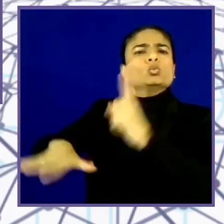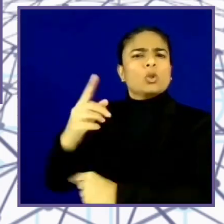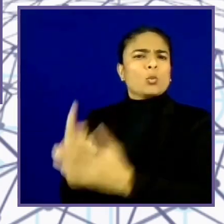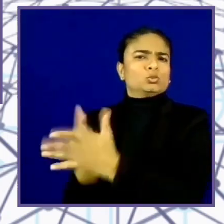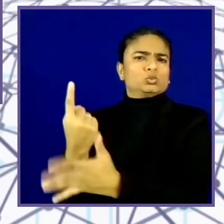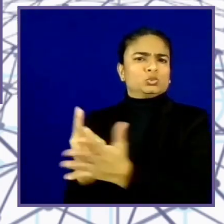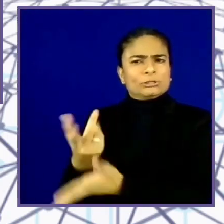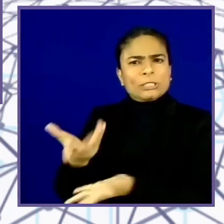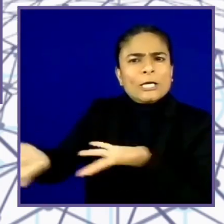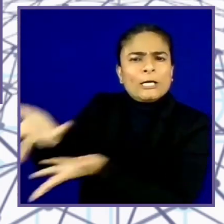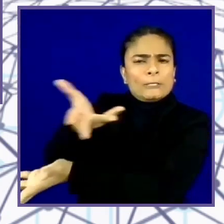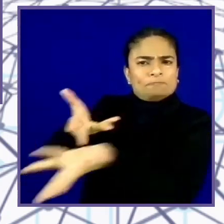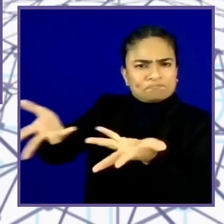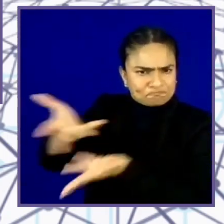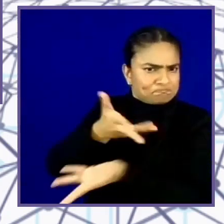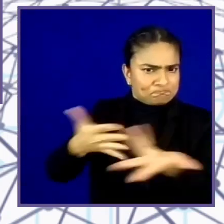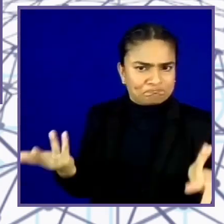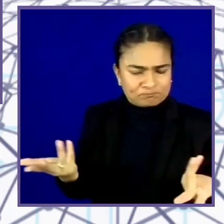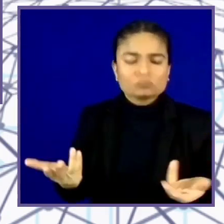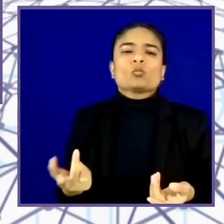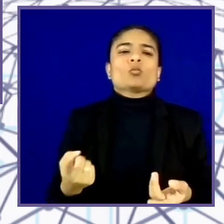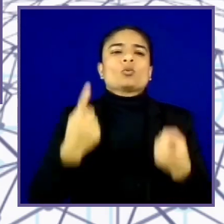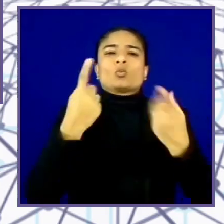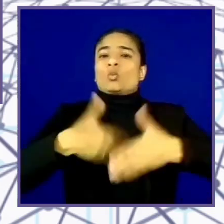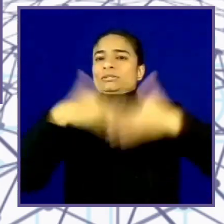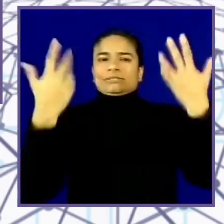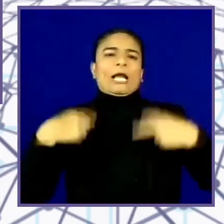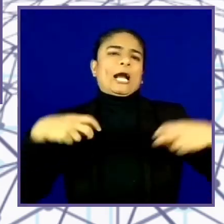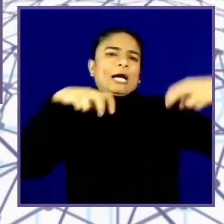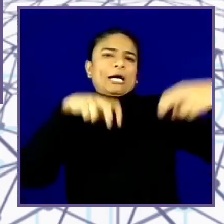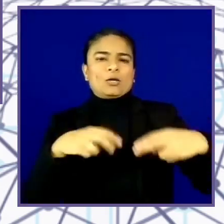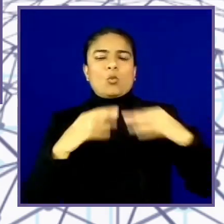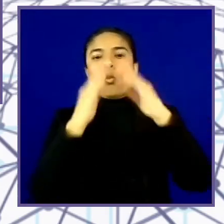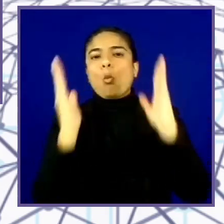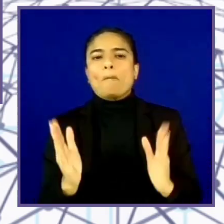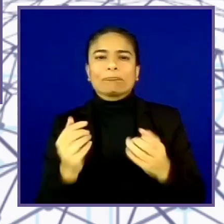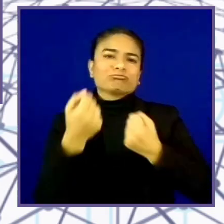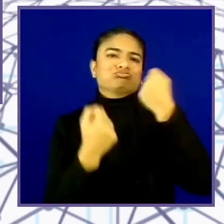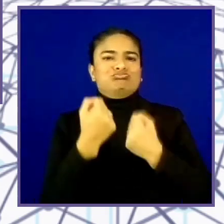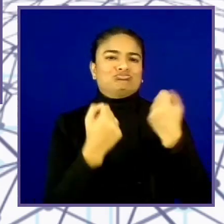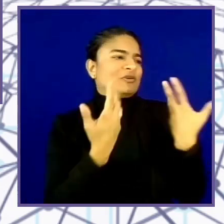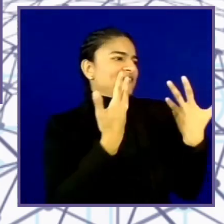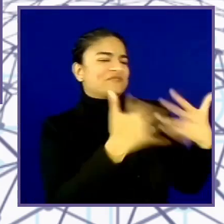nina saw an unhoused man on the street walking and talking to himself.